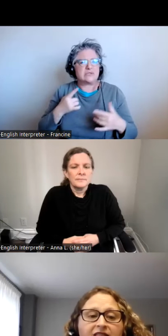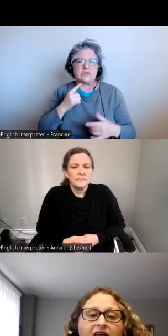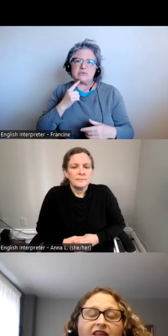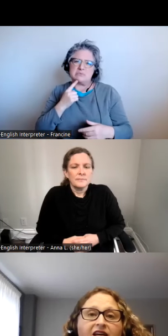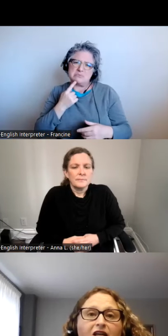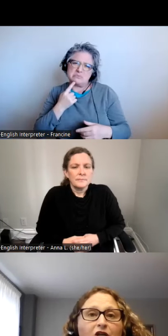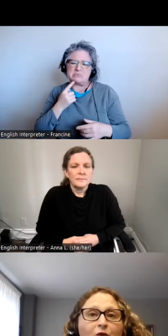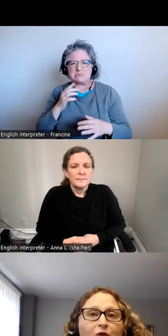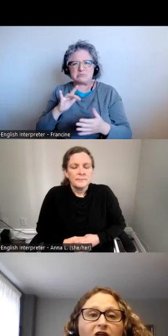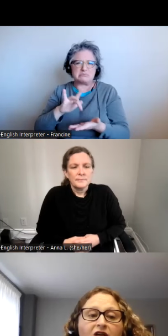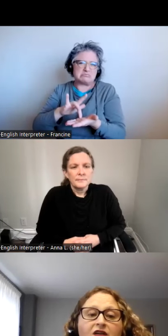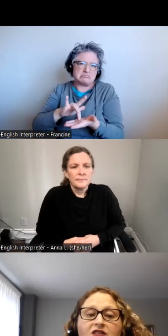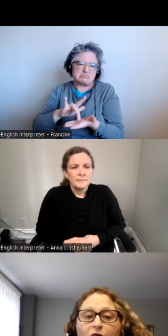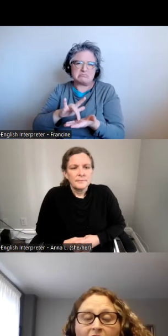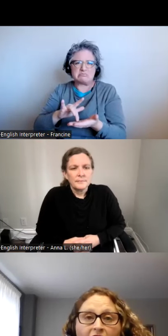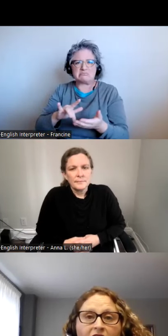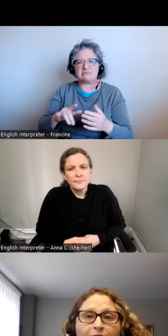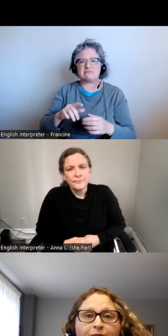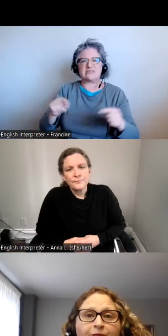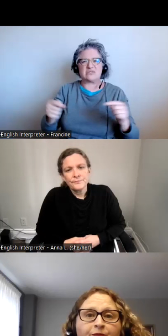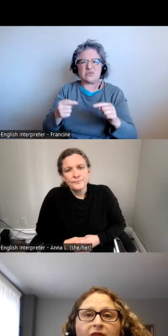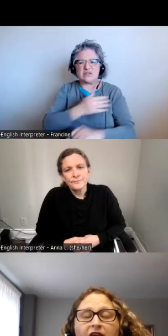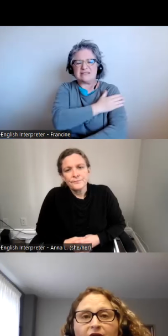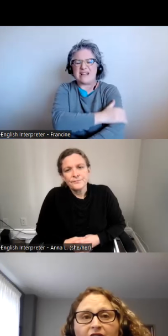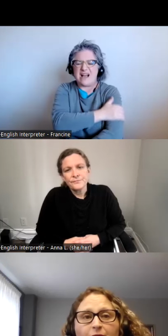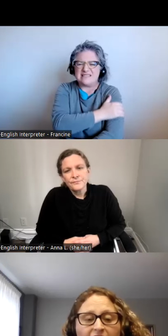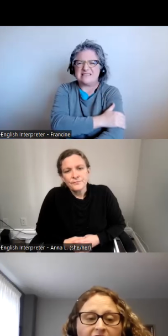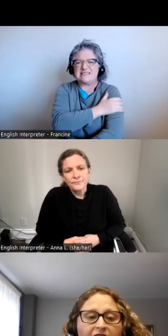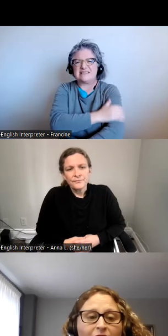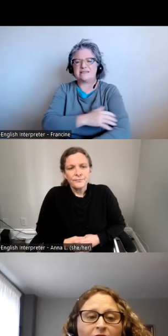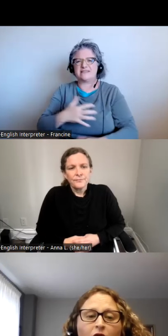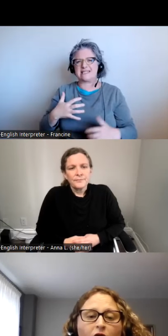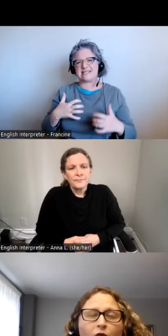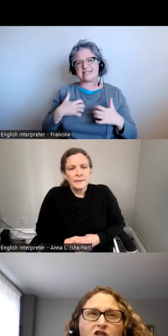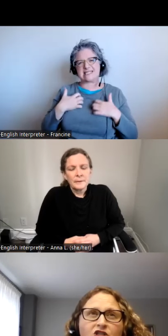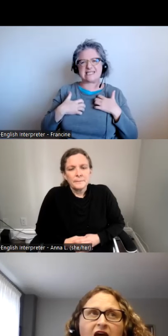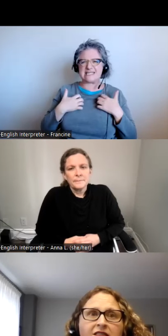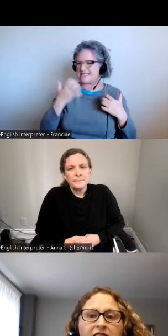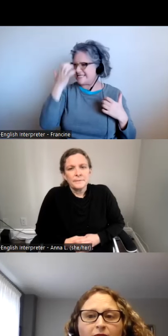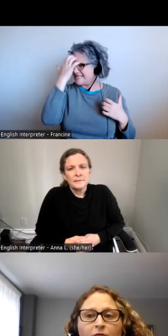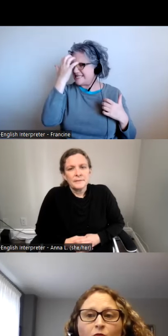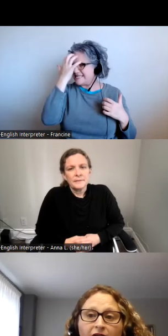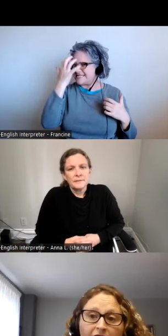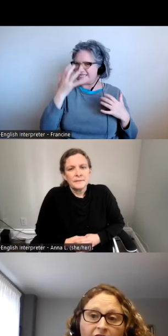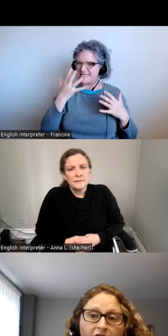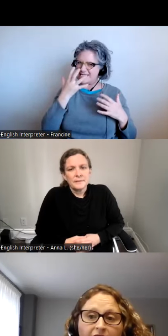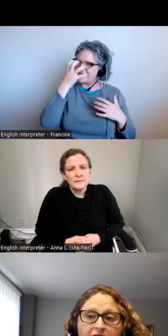some children experience no side effects at all and some do experience mild to moderate